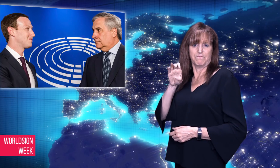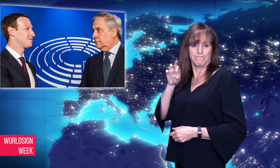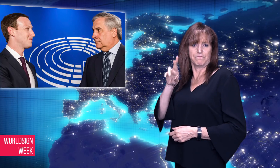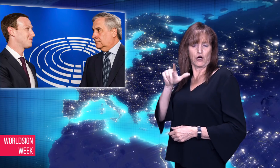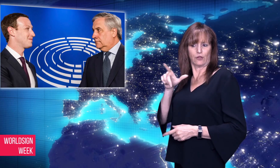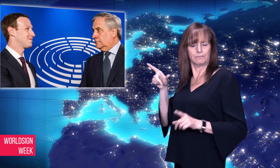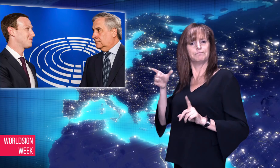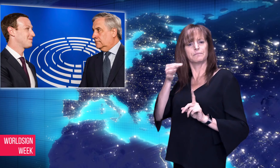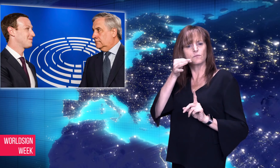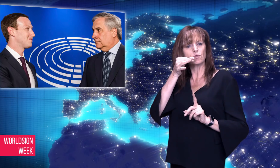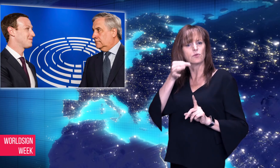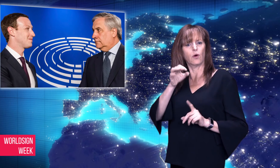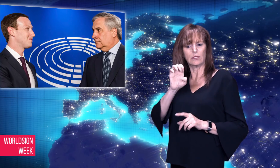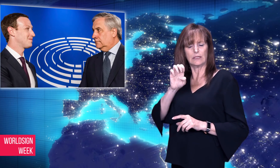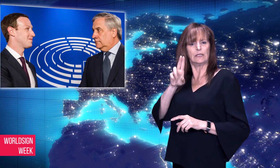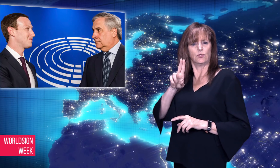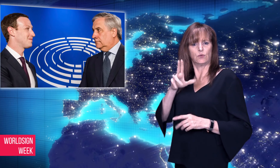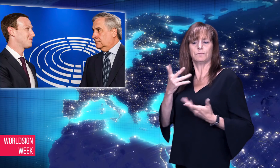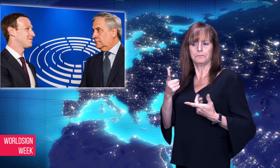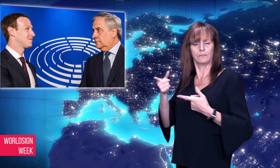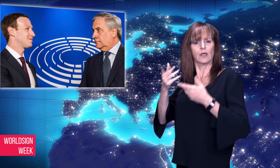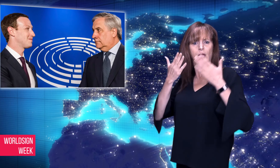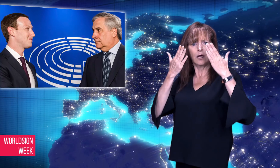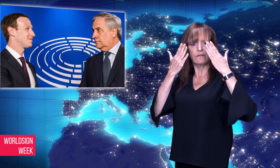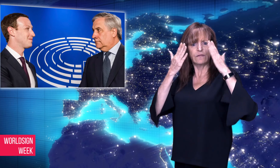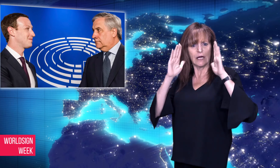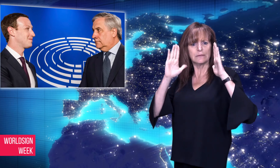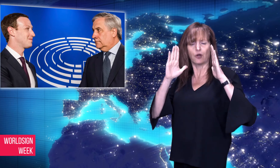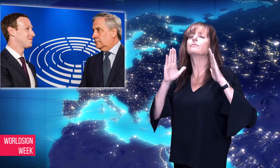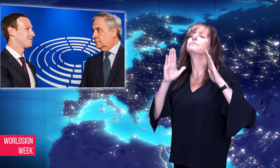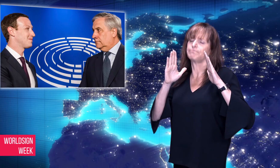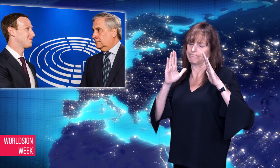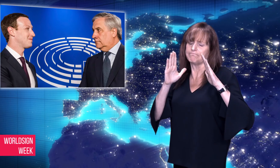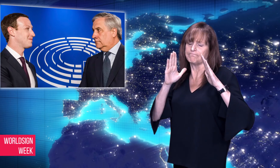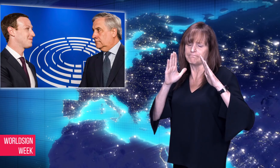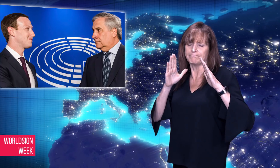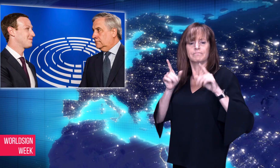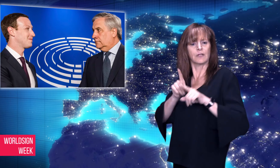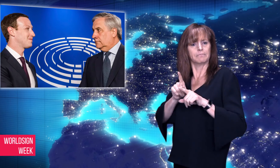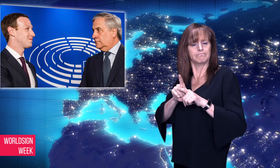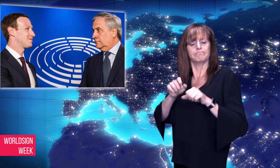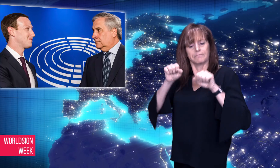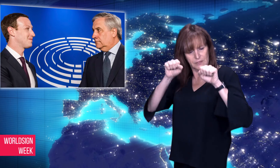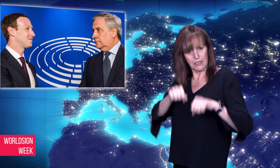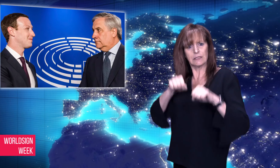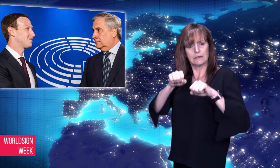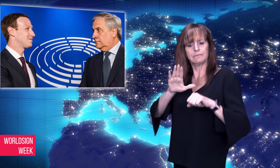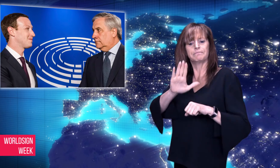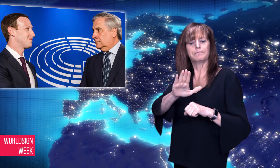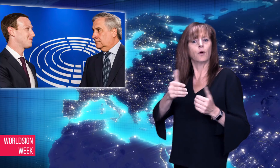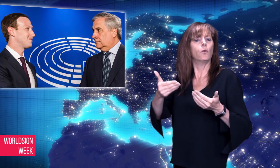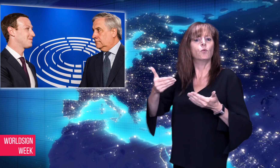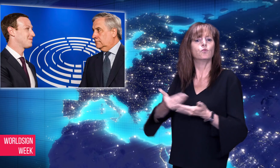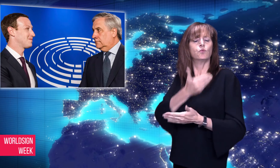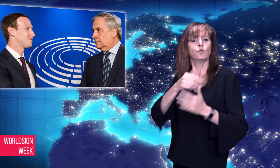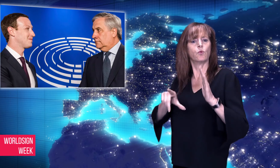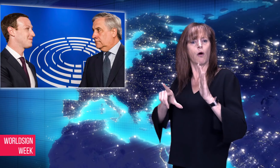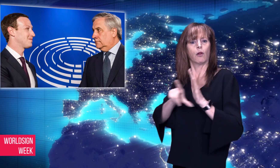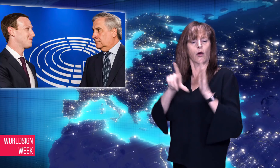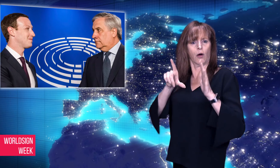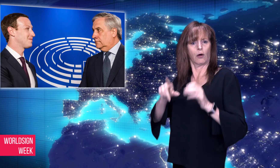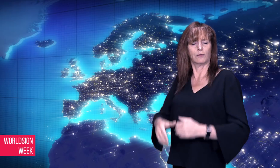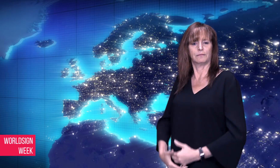comply with the new law.